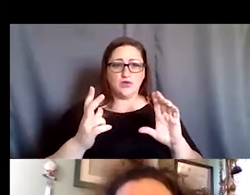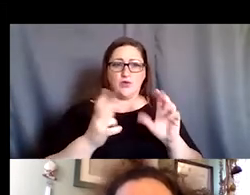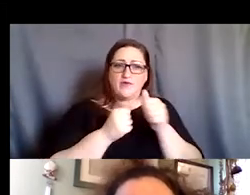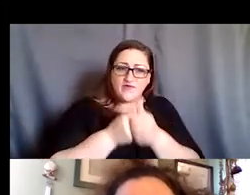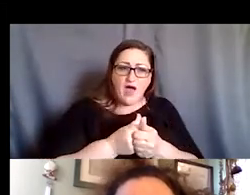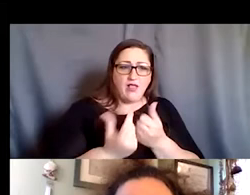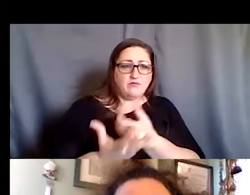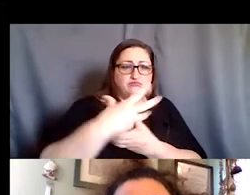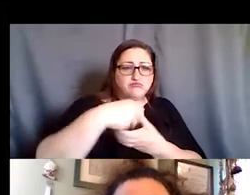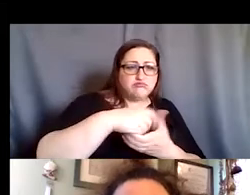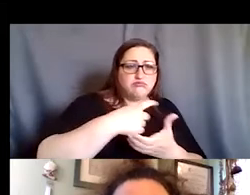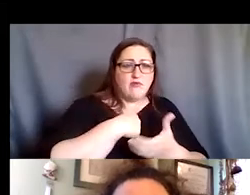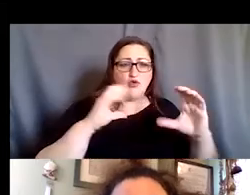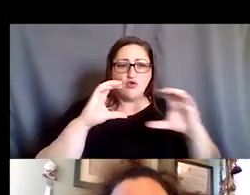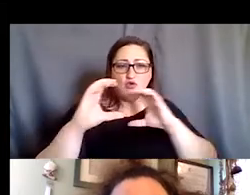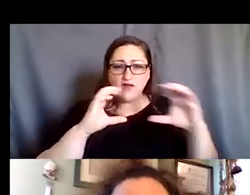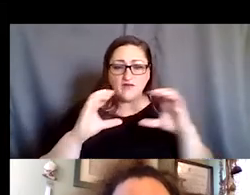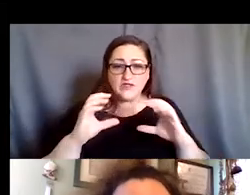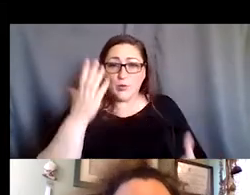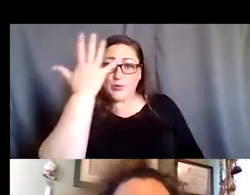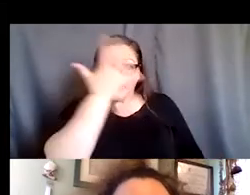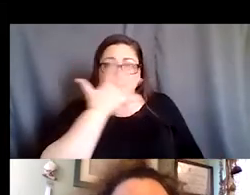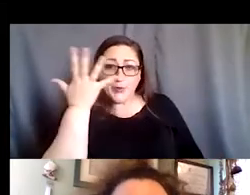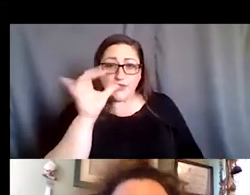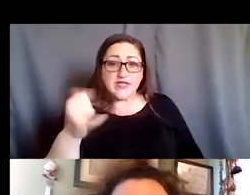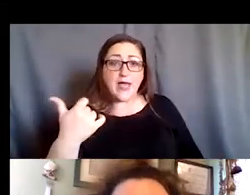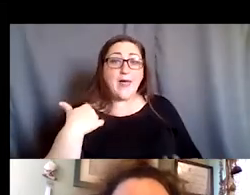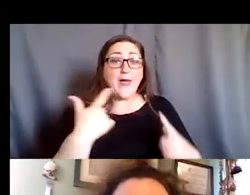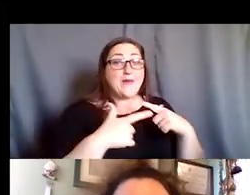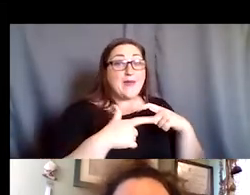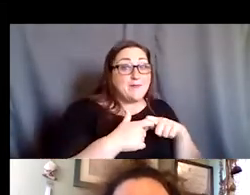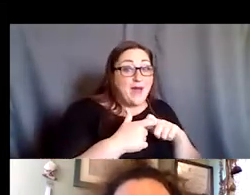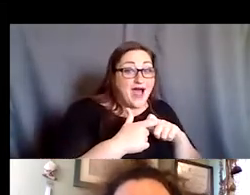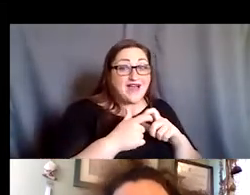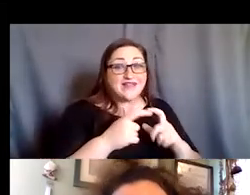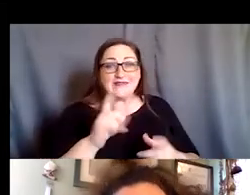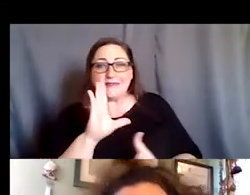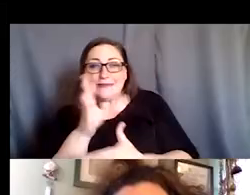So that might look like me pausing and interrupting us while we’re having a really great conversation.